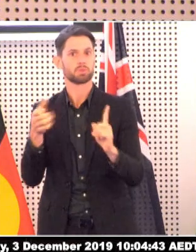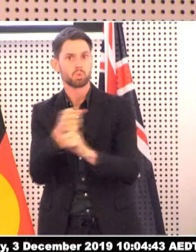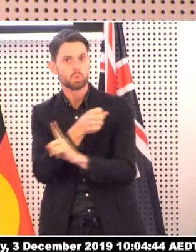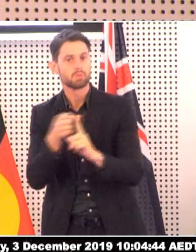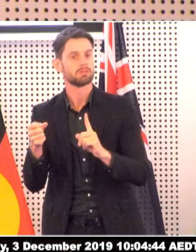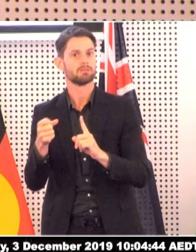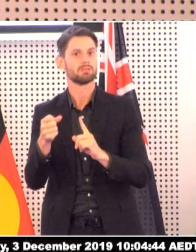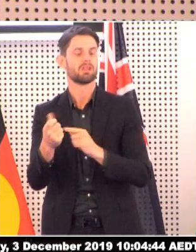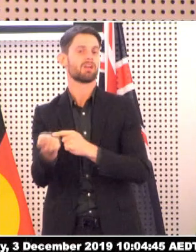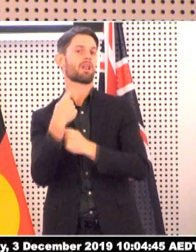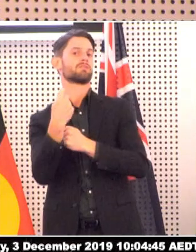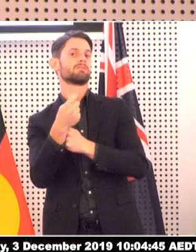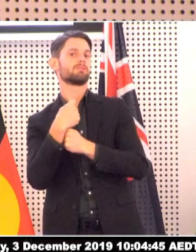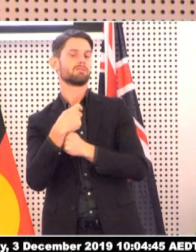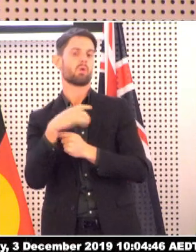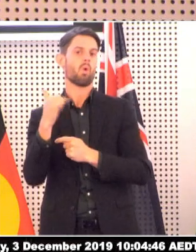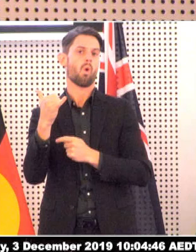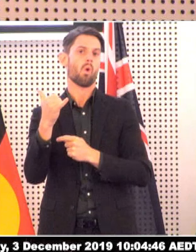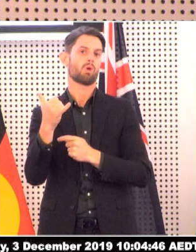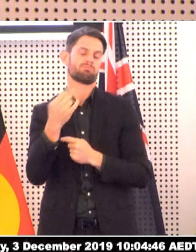exploitation in Australia.